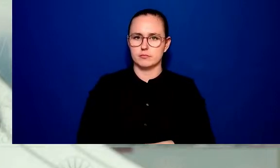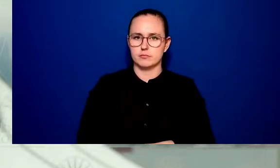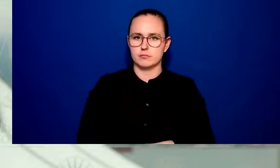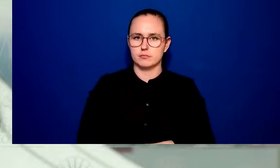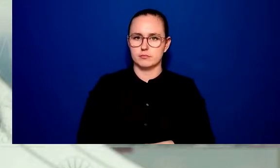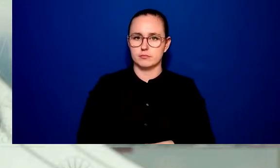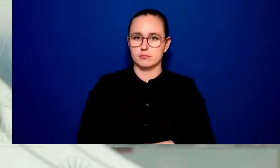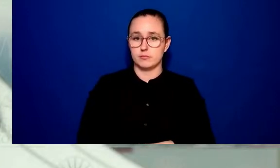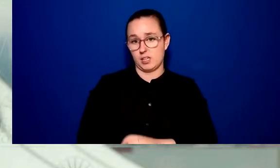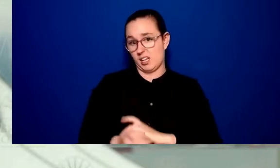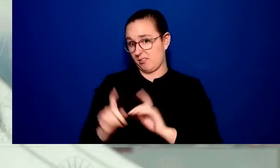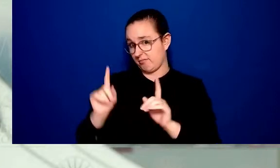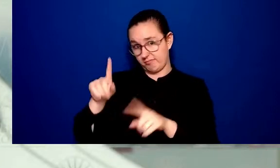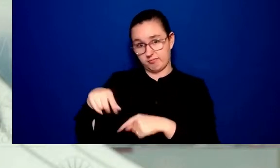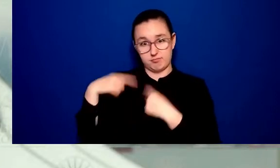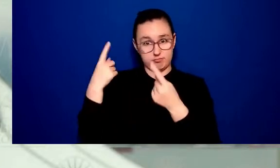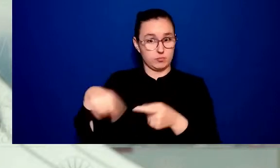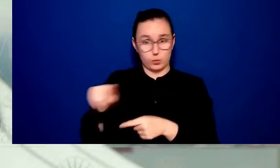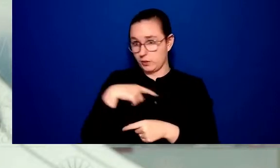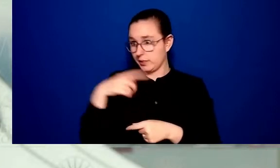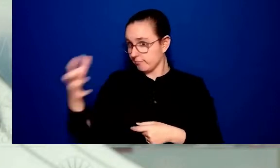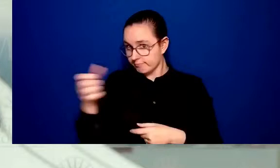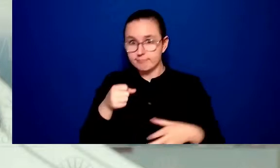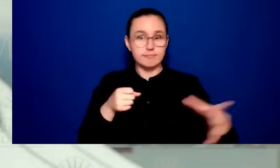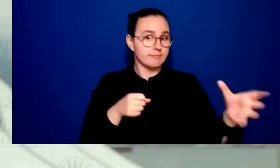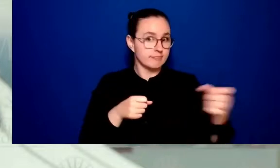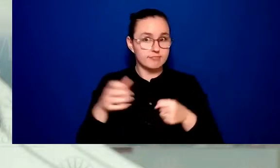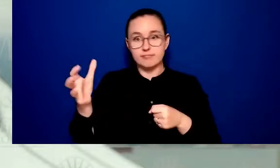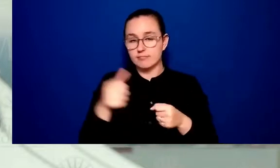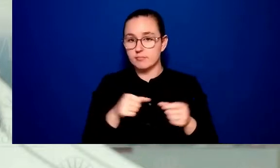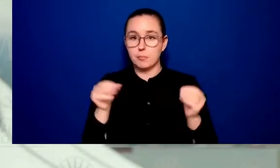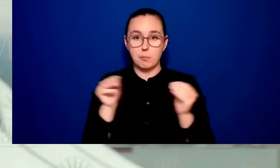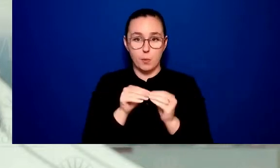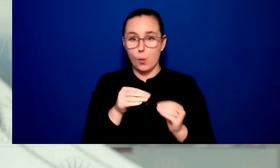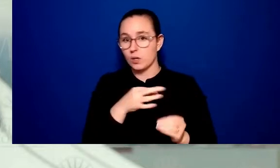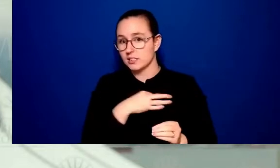period across long term care, NBC. And that also supports us